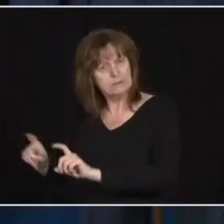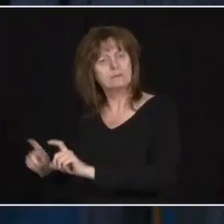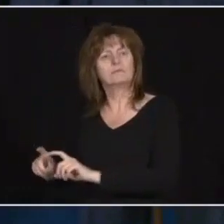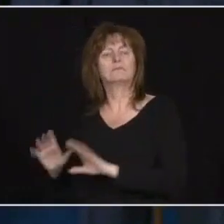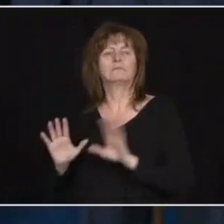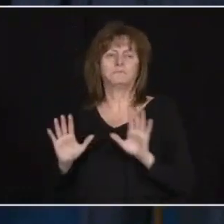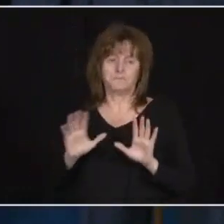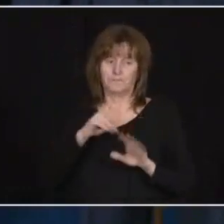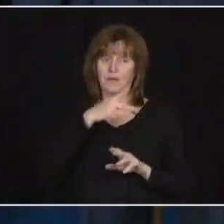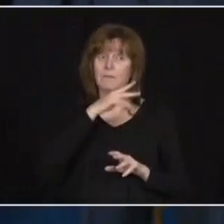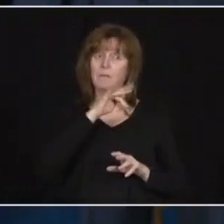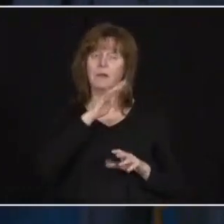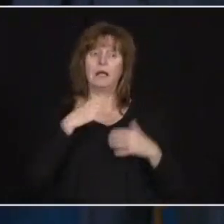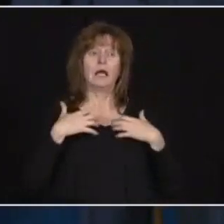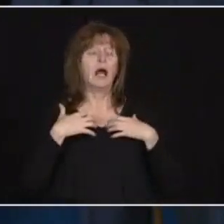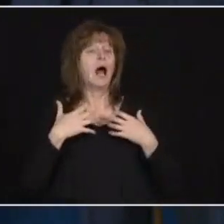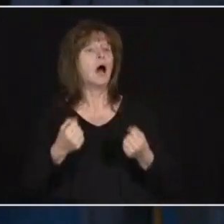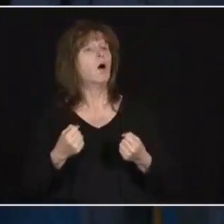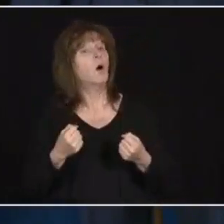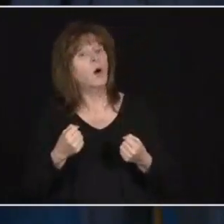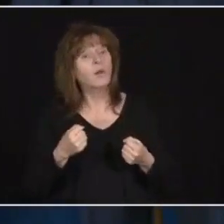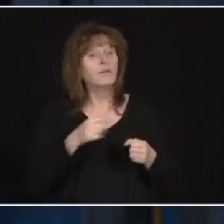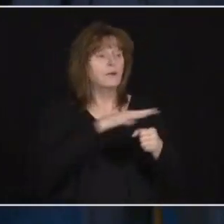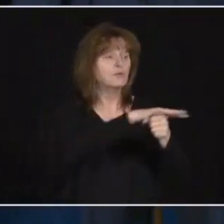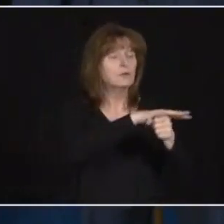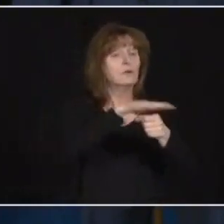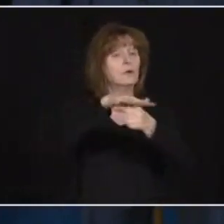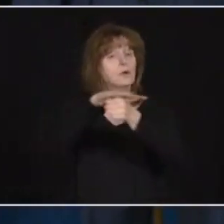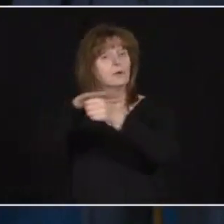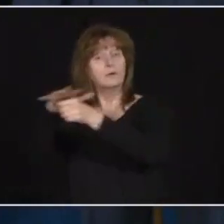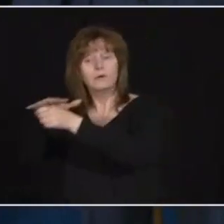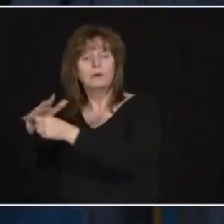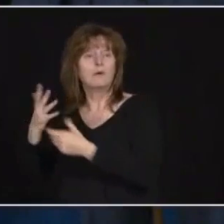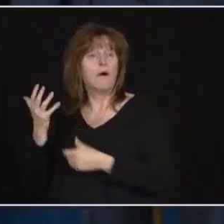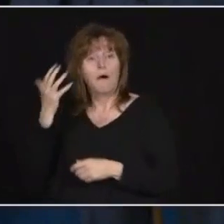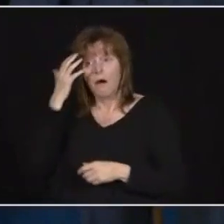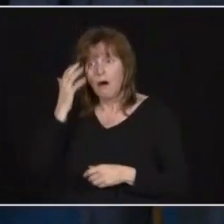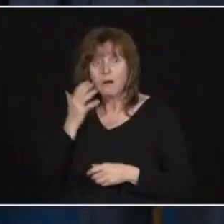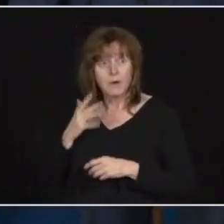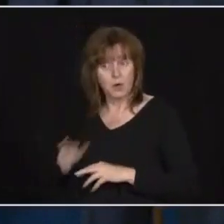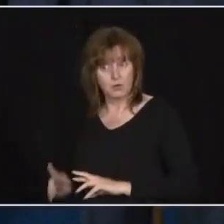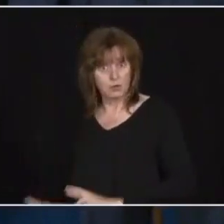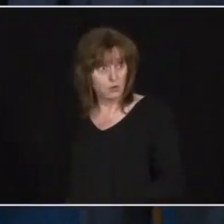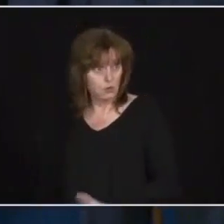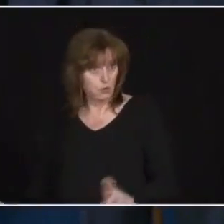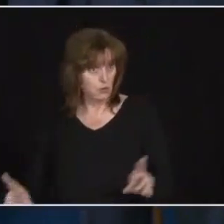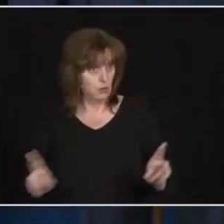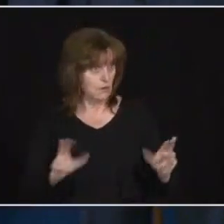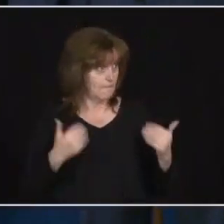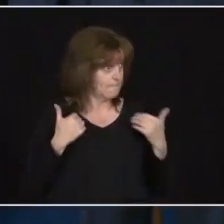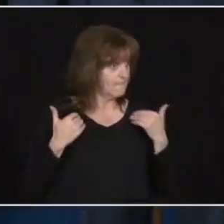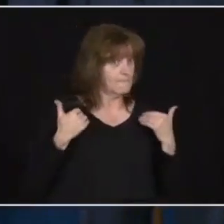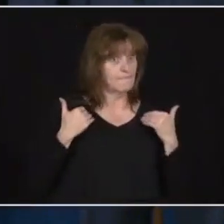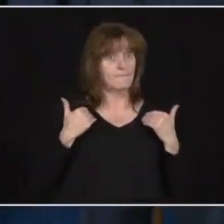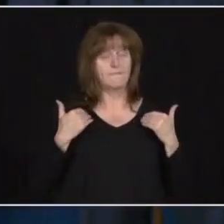We also need to make sure we can expand our testing. We are doing that.